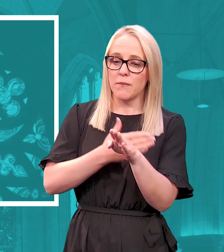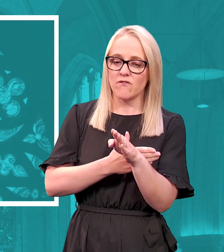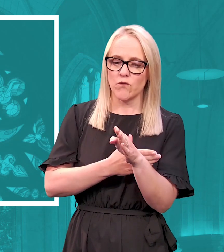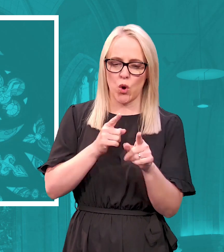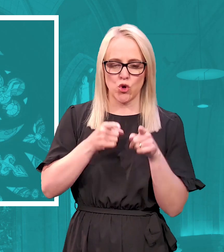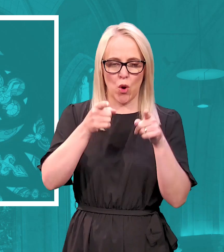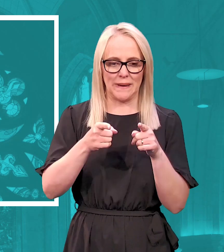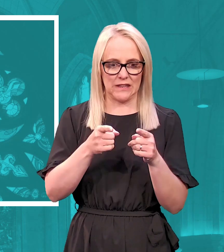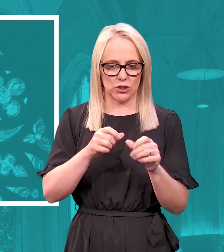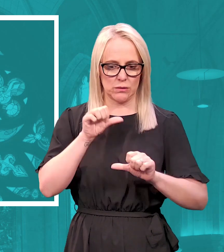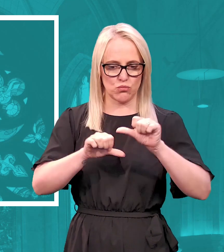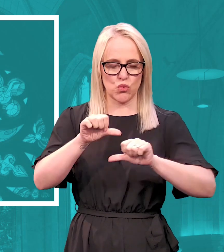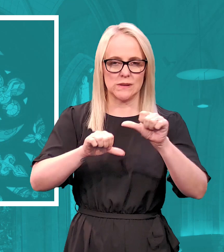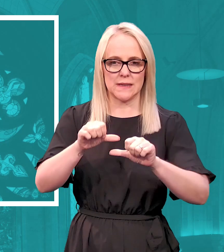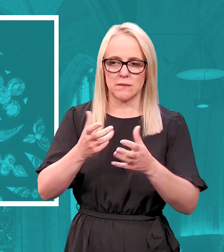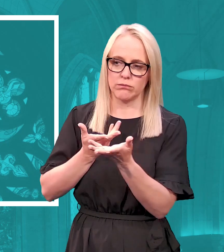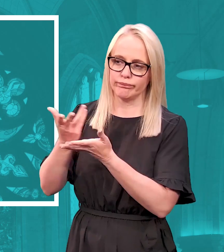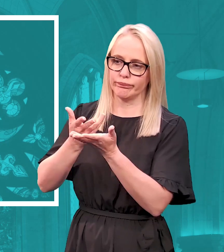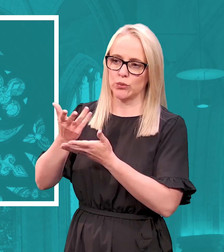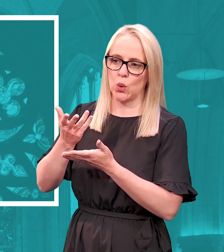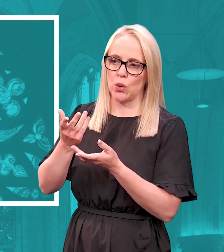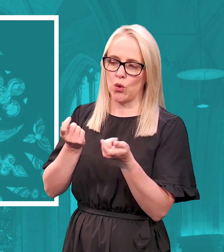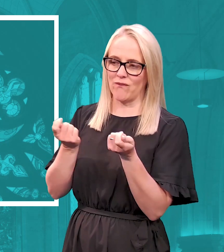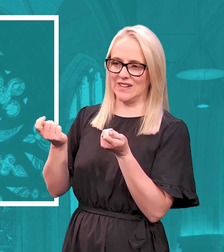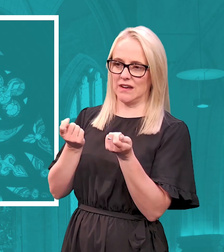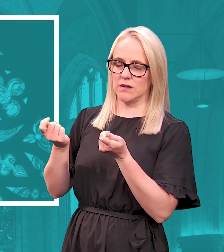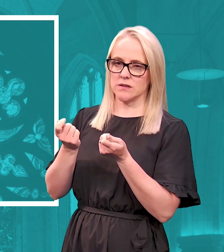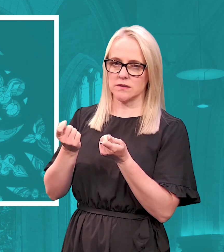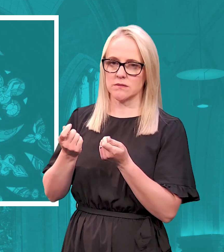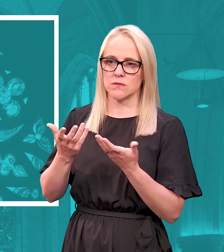we are now encouraging the standing committees to review their constitution